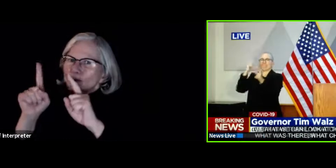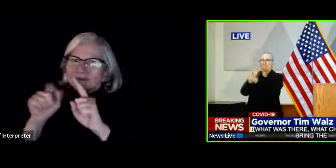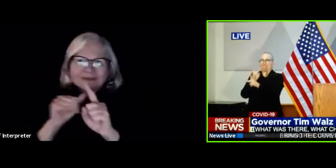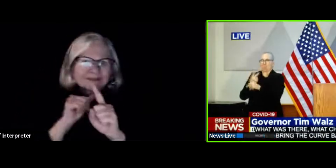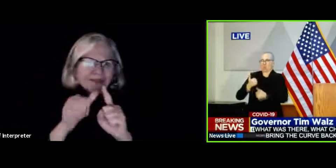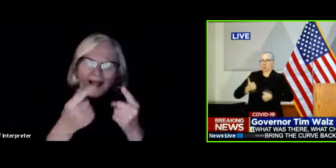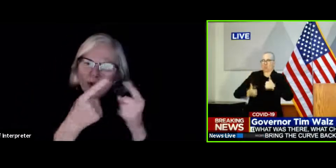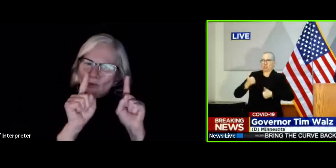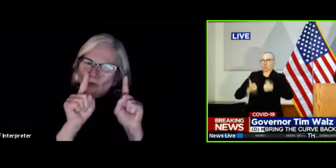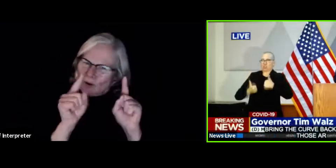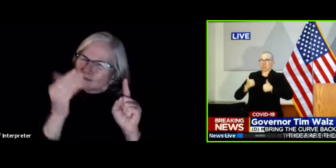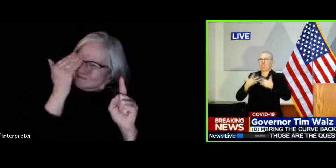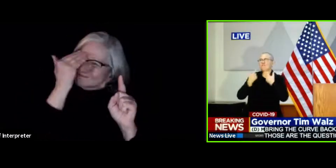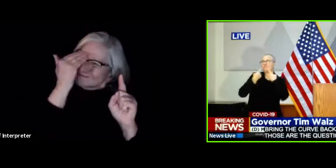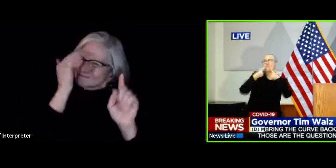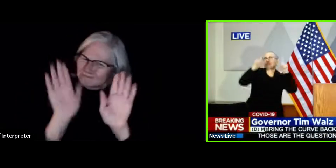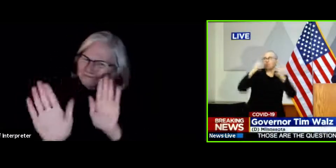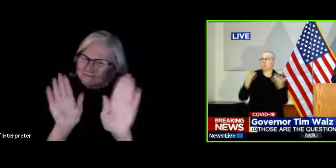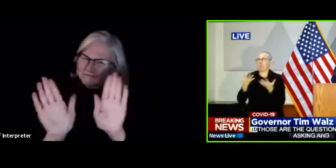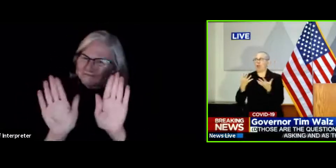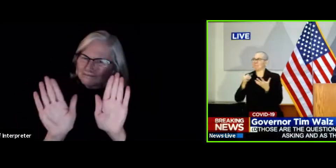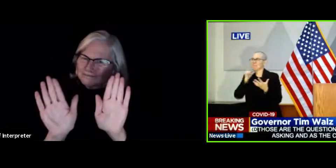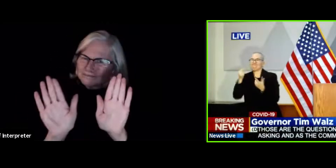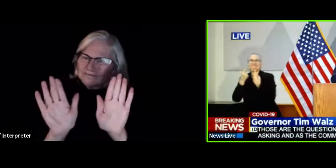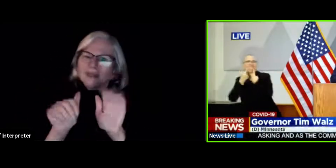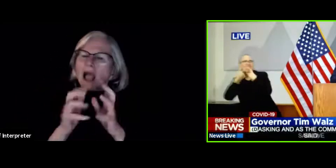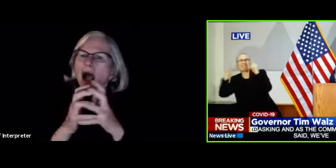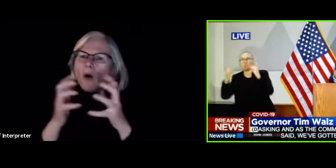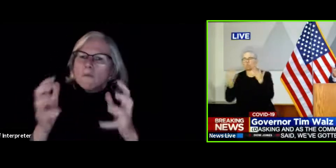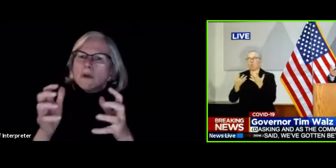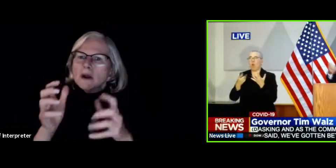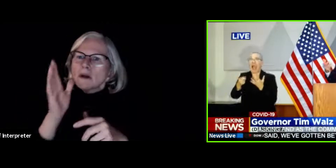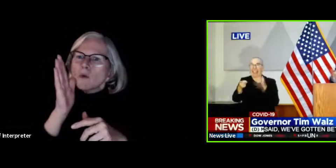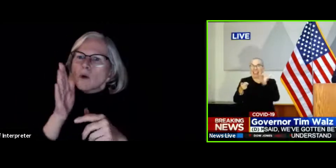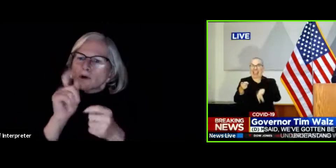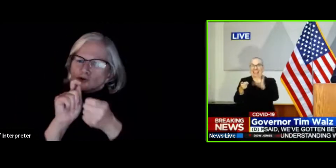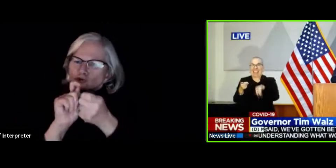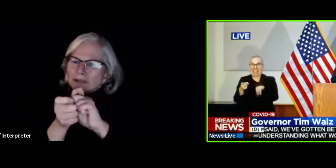FAR IT'S GOING TO MOVE THE NEEDLE AND WHAT WE KNOW THE PUBLIC WILL BE ABLE TO DO.